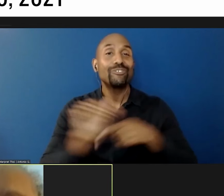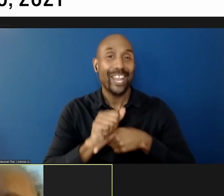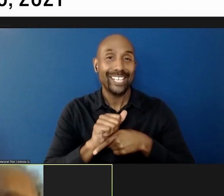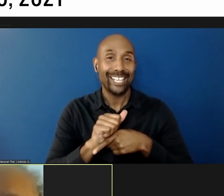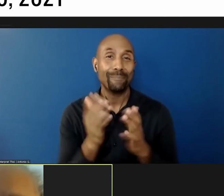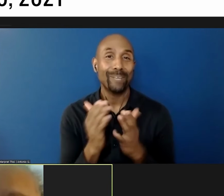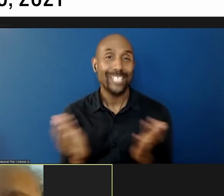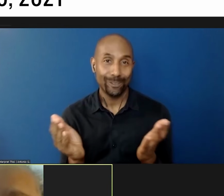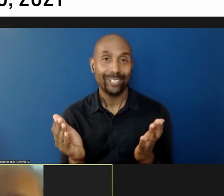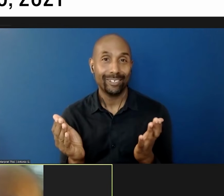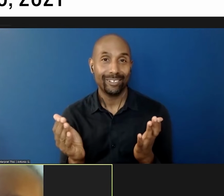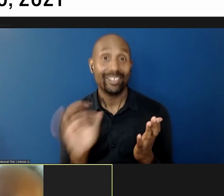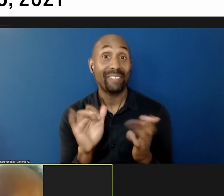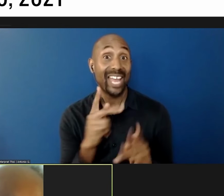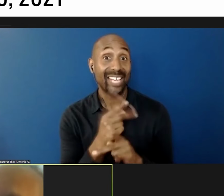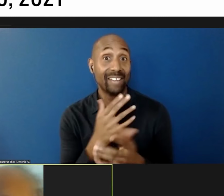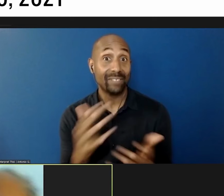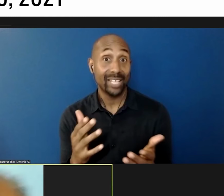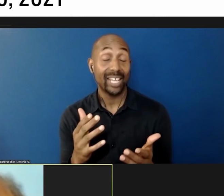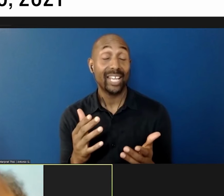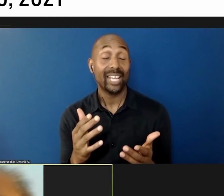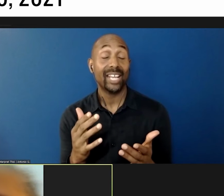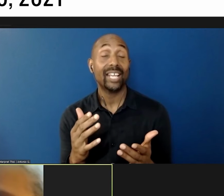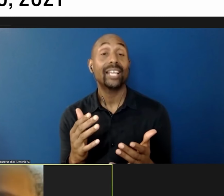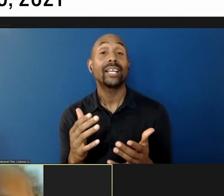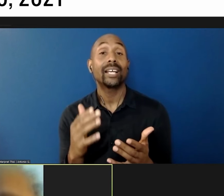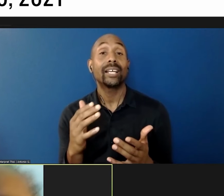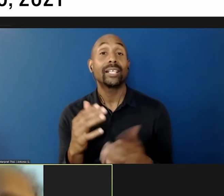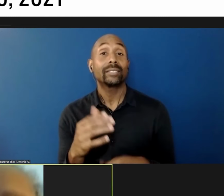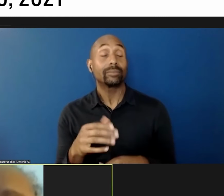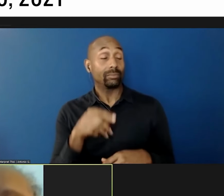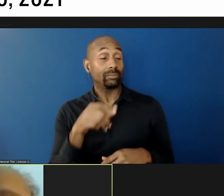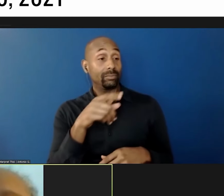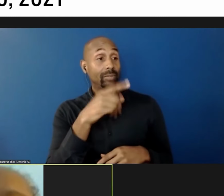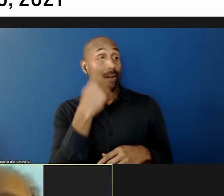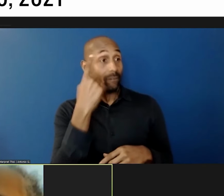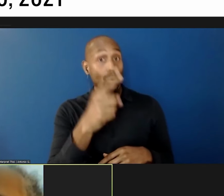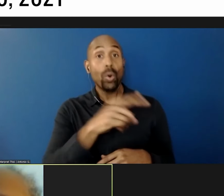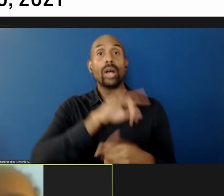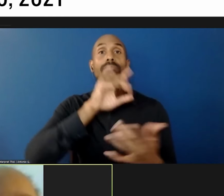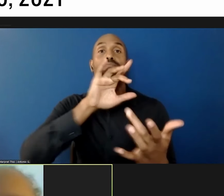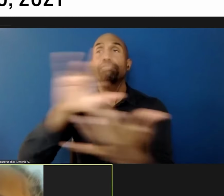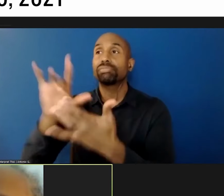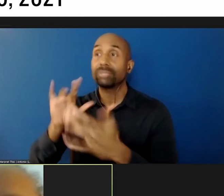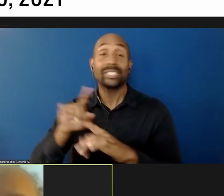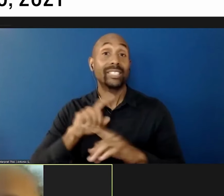things of that nature to reach out to different communities and whatnot, please don't fill